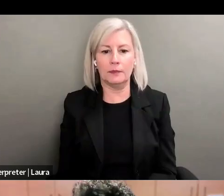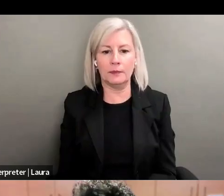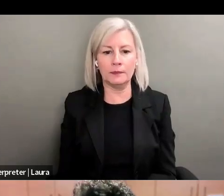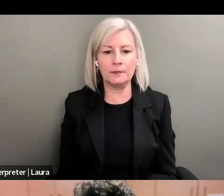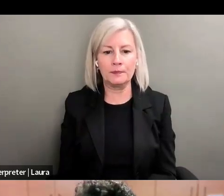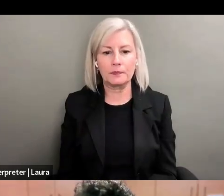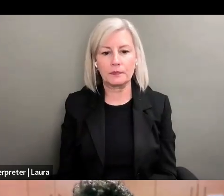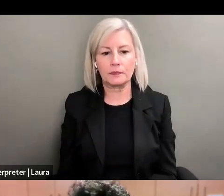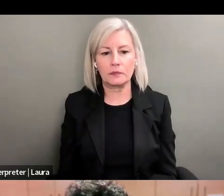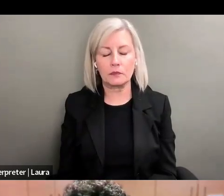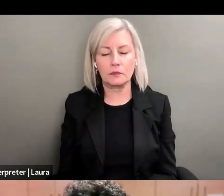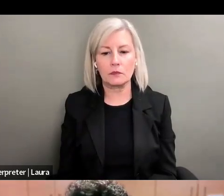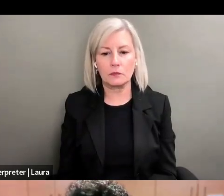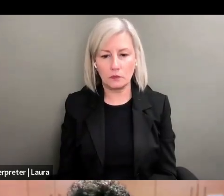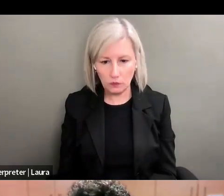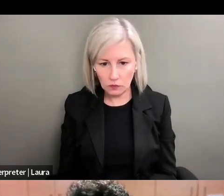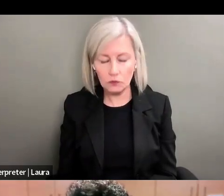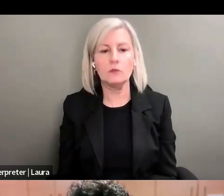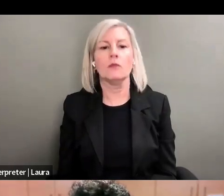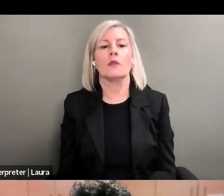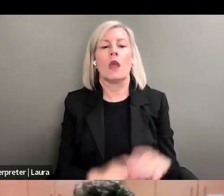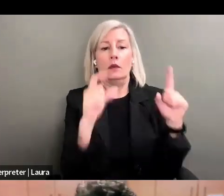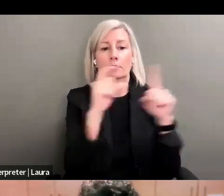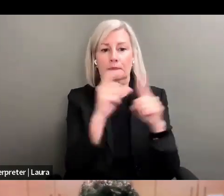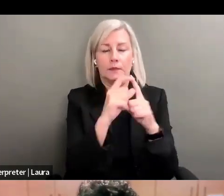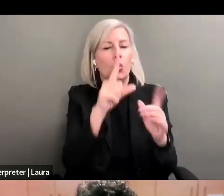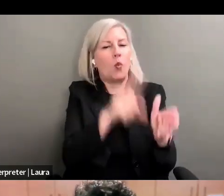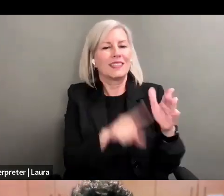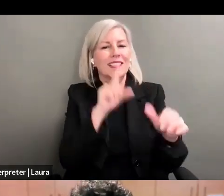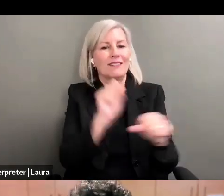So, terminology, what is a functional listening assessment?